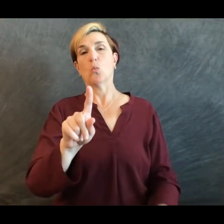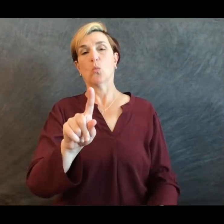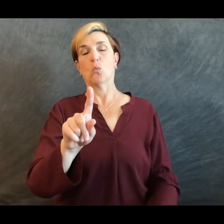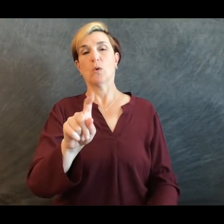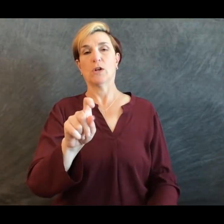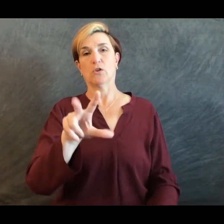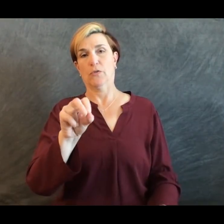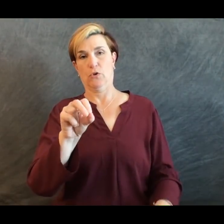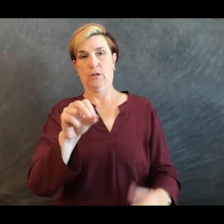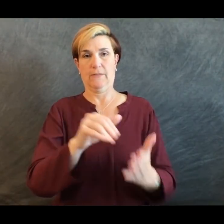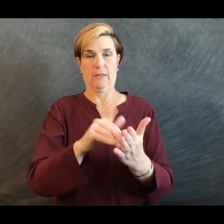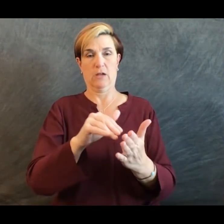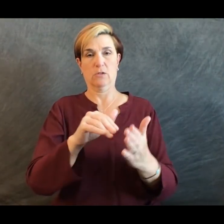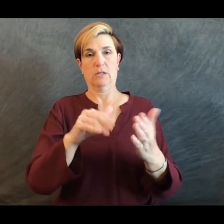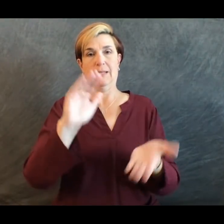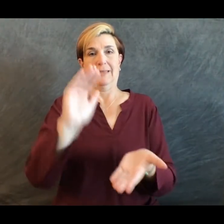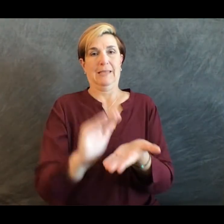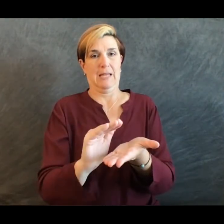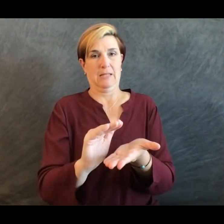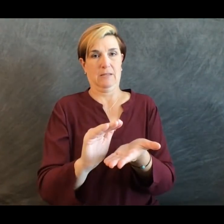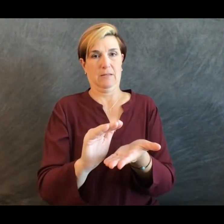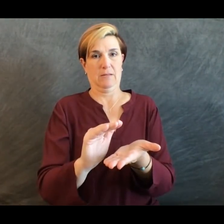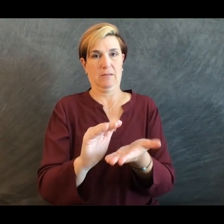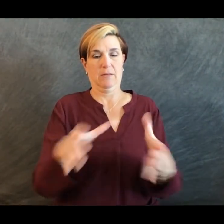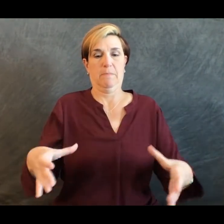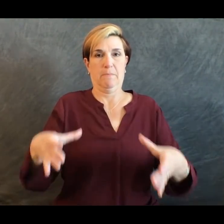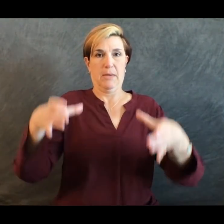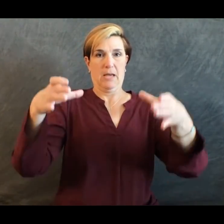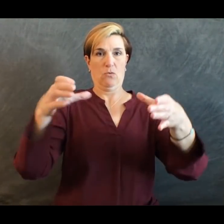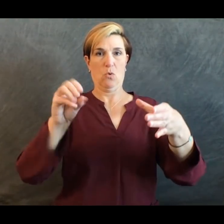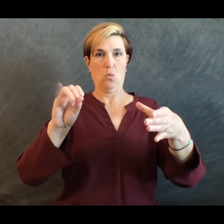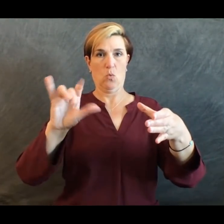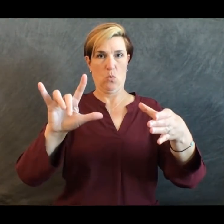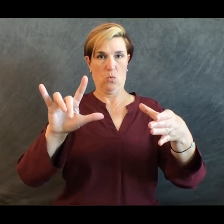spoke less tonight we have a great relationship with friendship they're